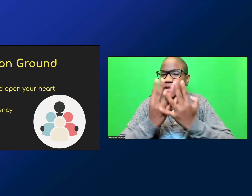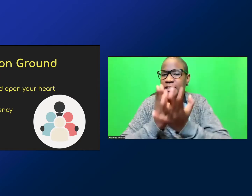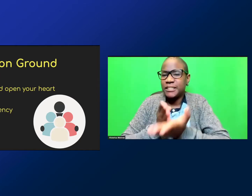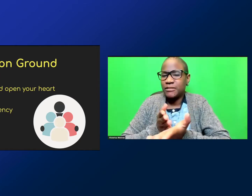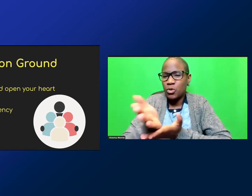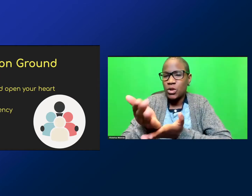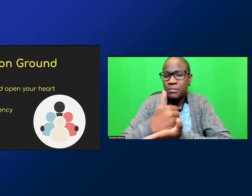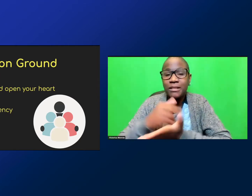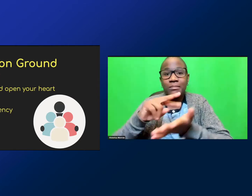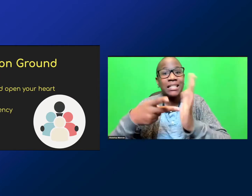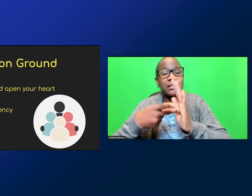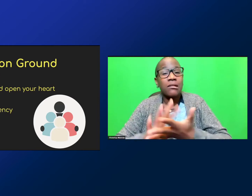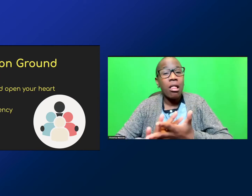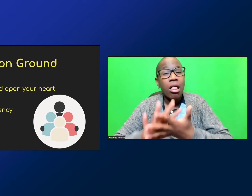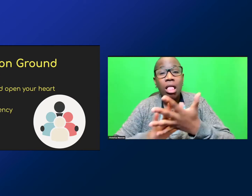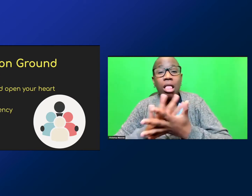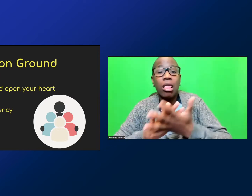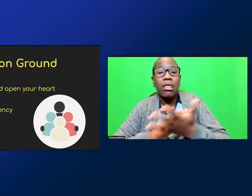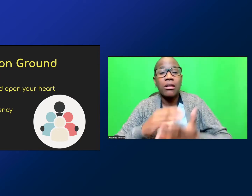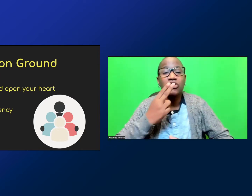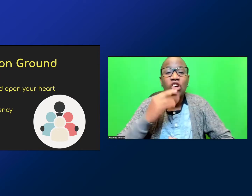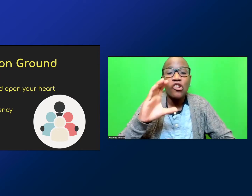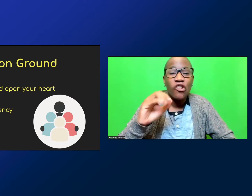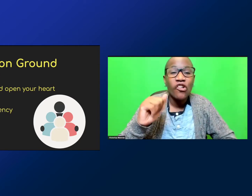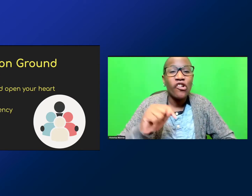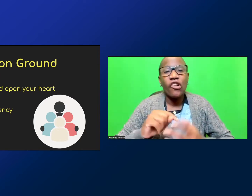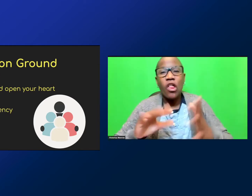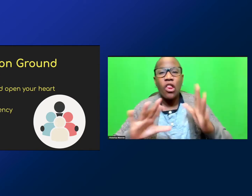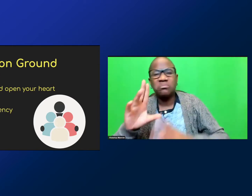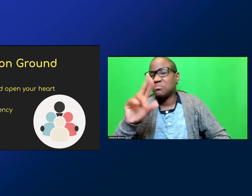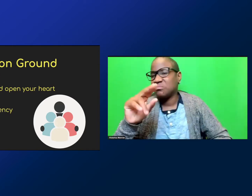number seven unfiltered transparency i'm not going to sugarcoat things or downplay them